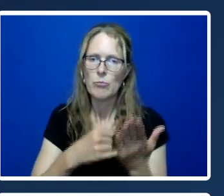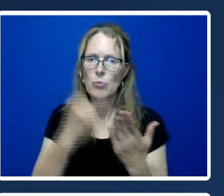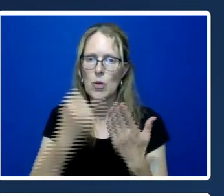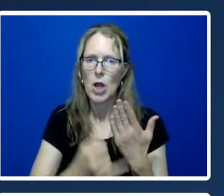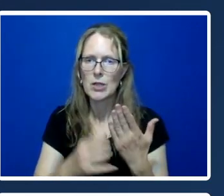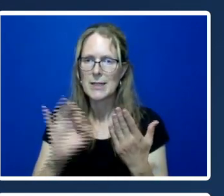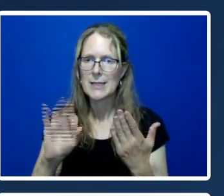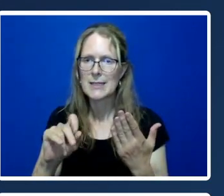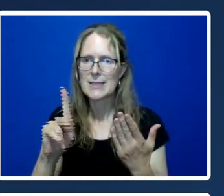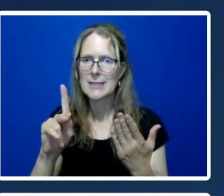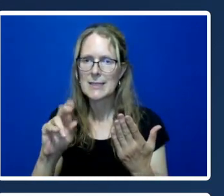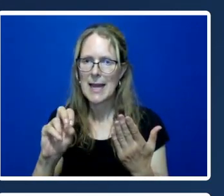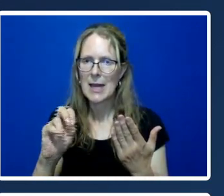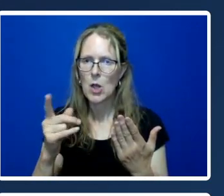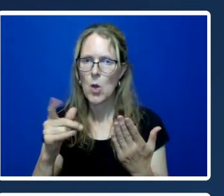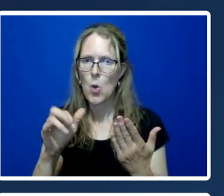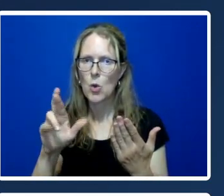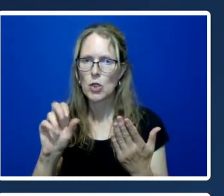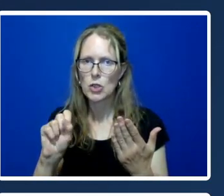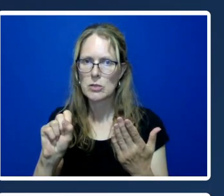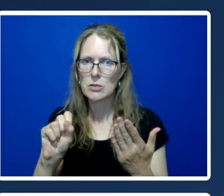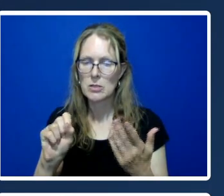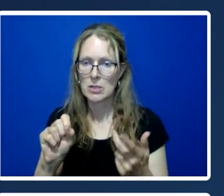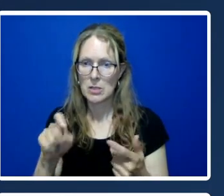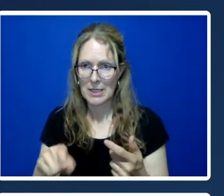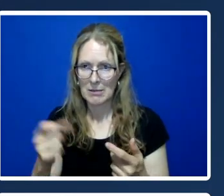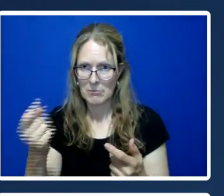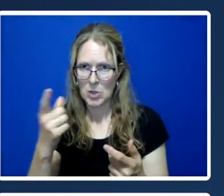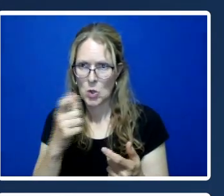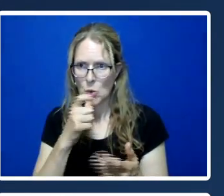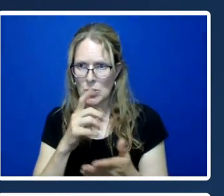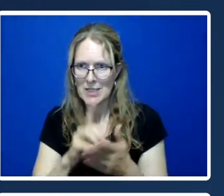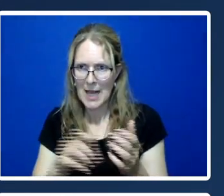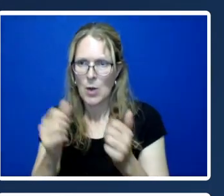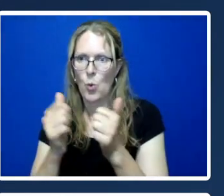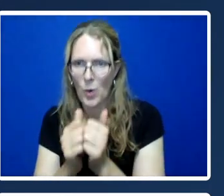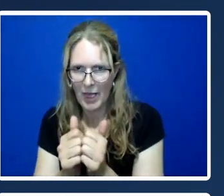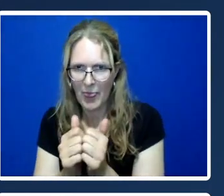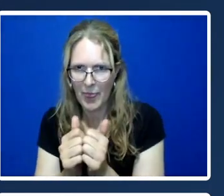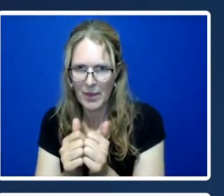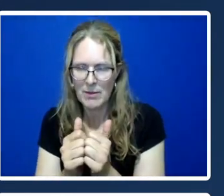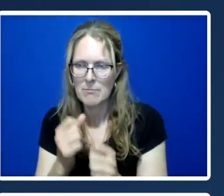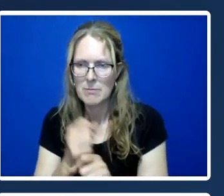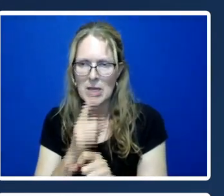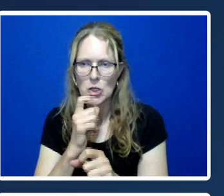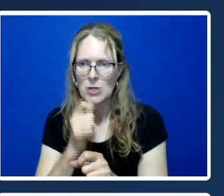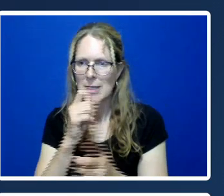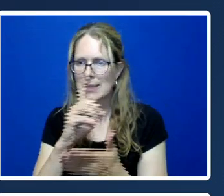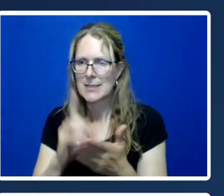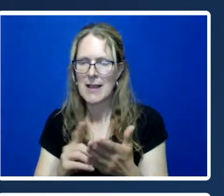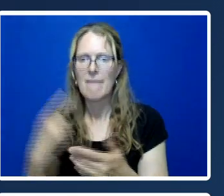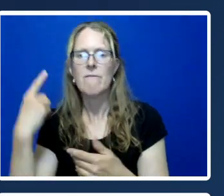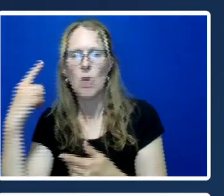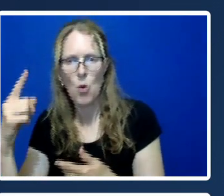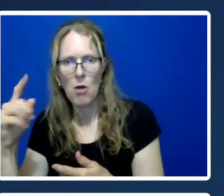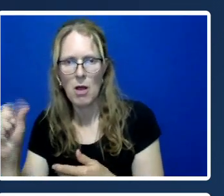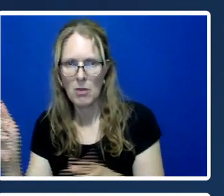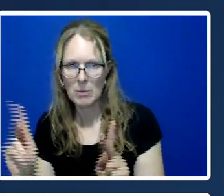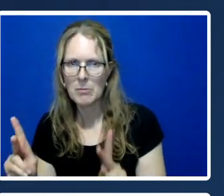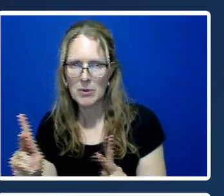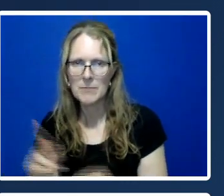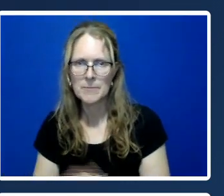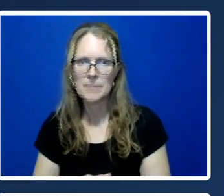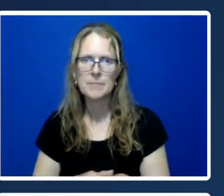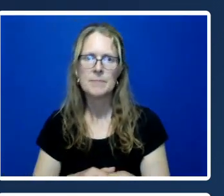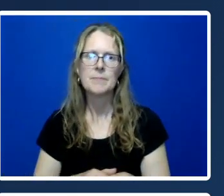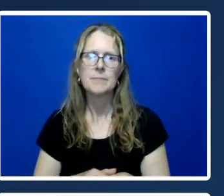should be designing with is important, so you don't design for others. Next slide, please.